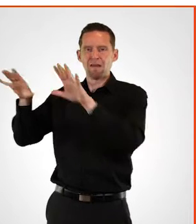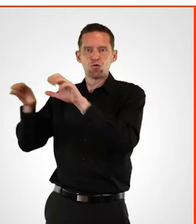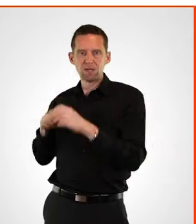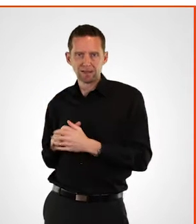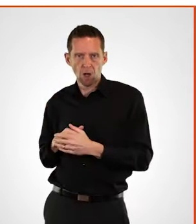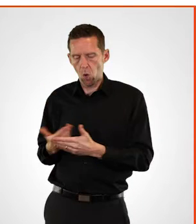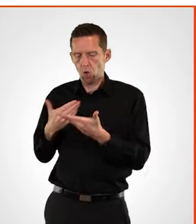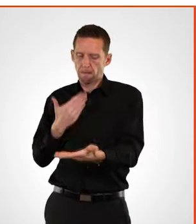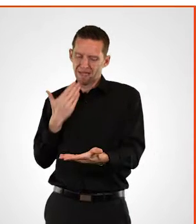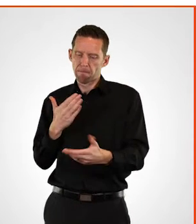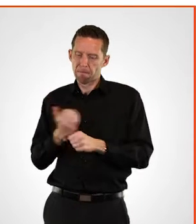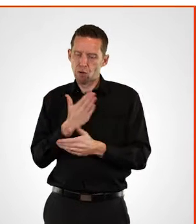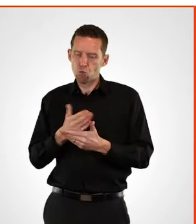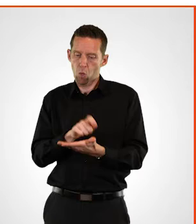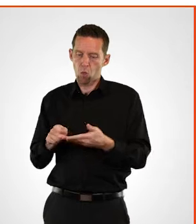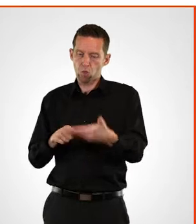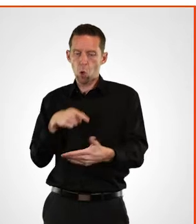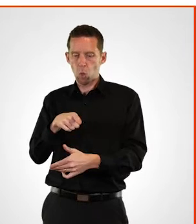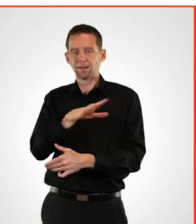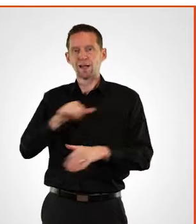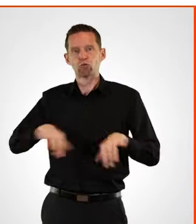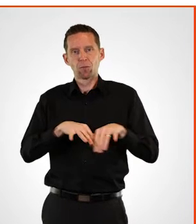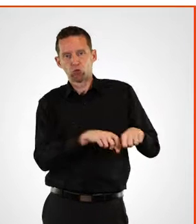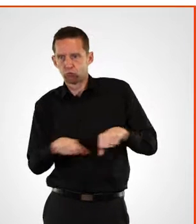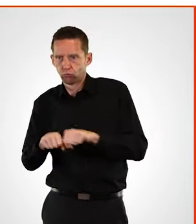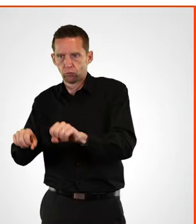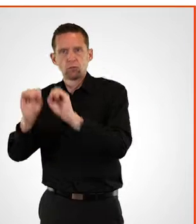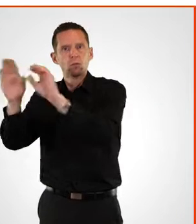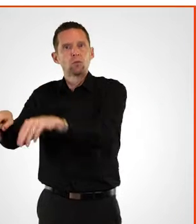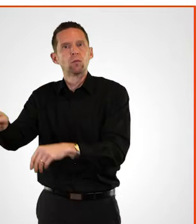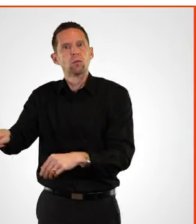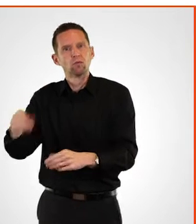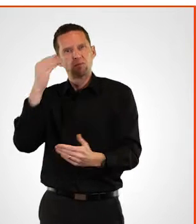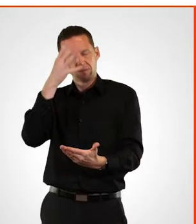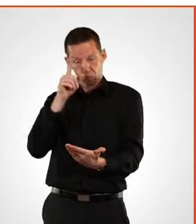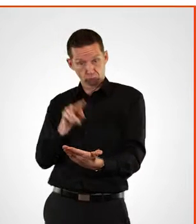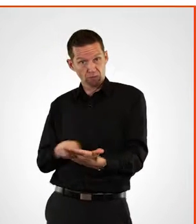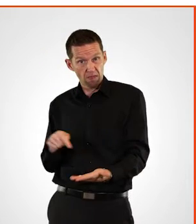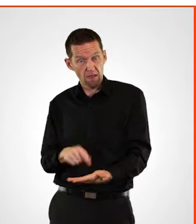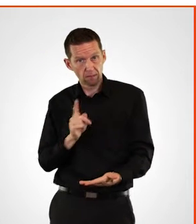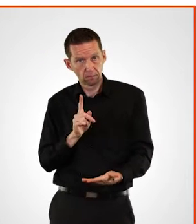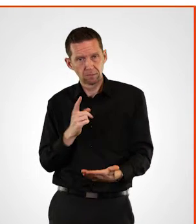"Make sure you take the garbage out." We want them to help locate and utilise